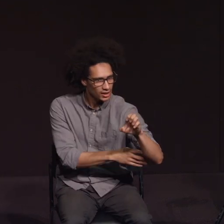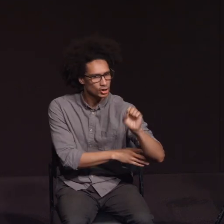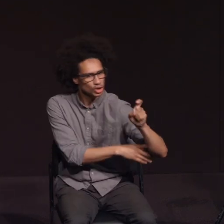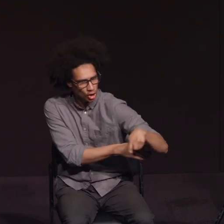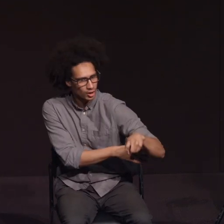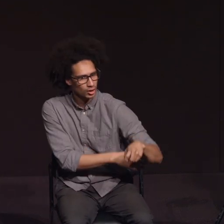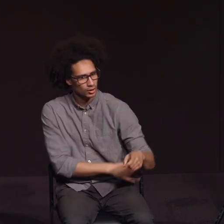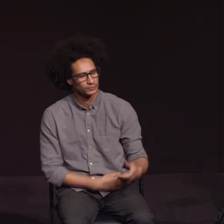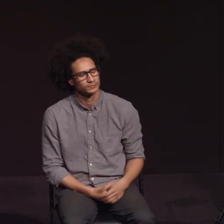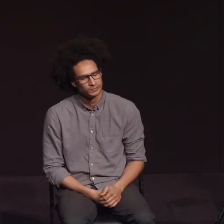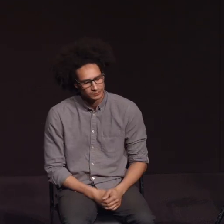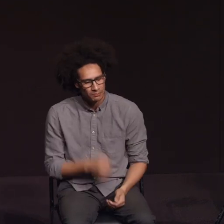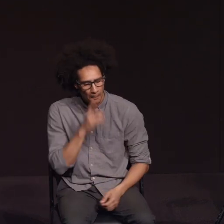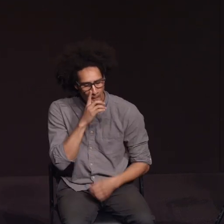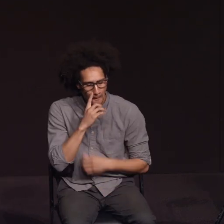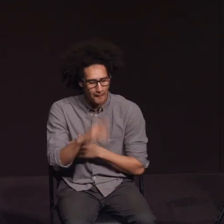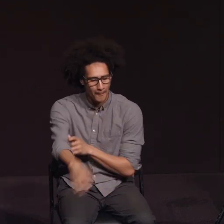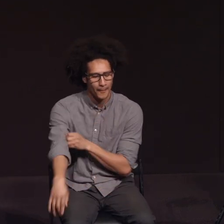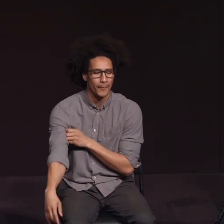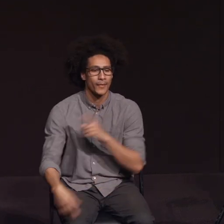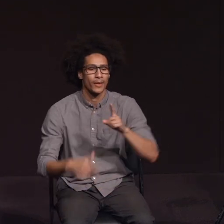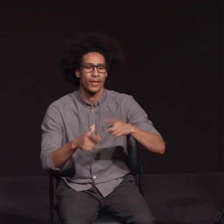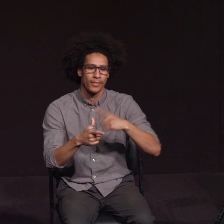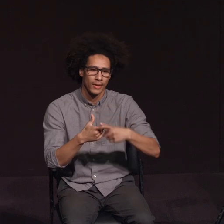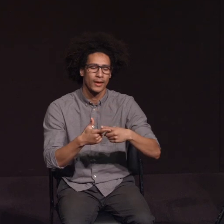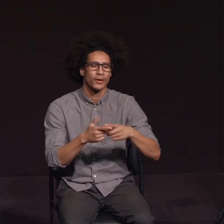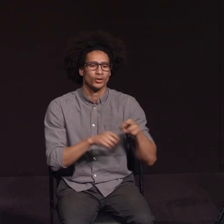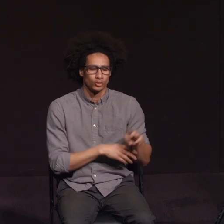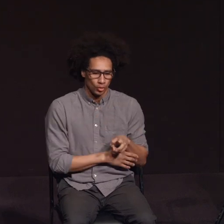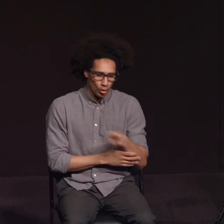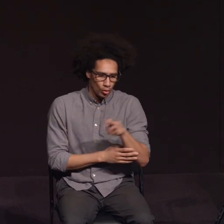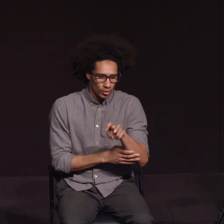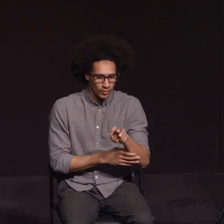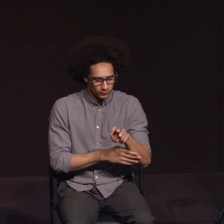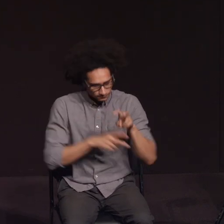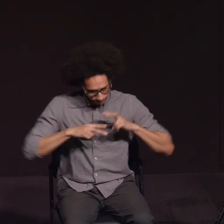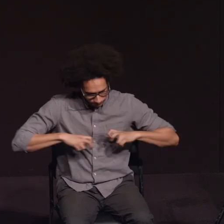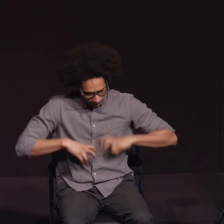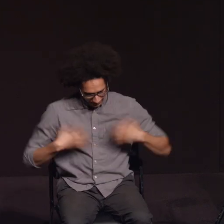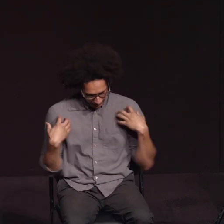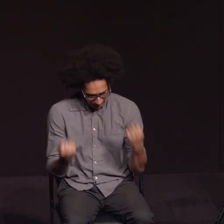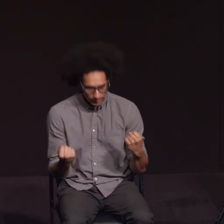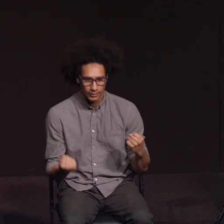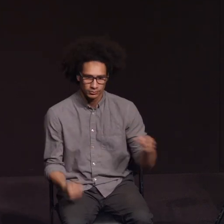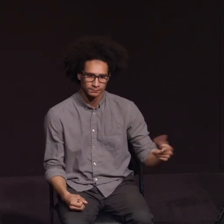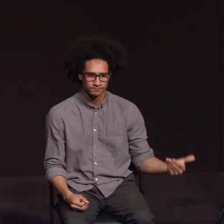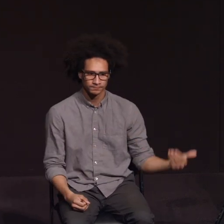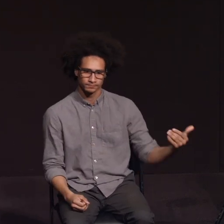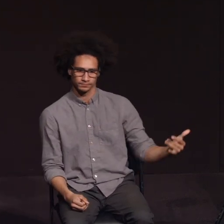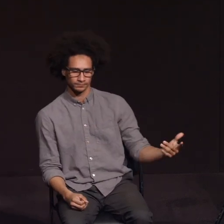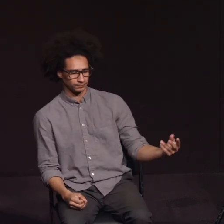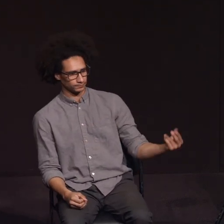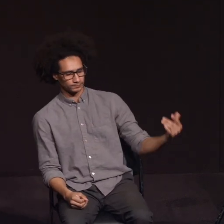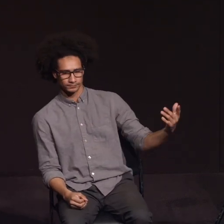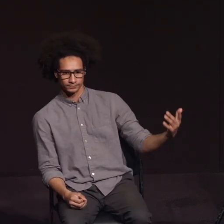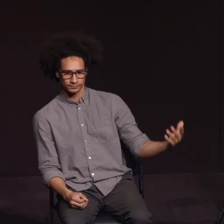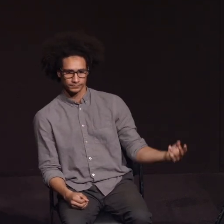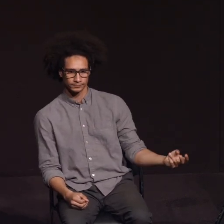And then it was a journey of healing. My niece came to live with me; and we started doing things,